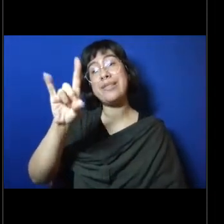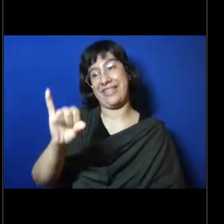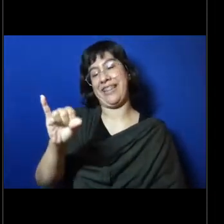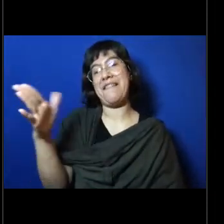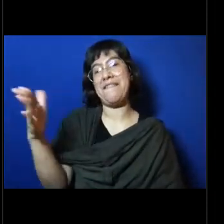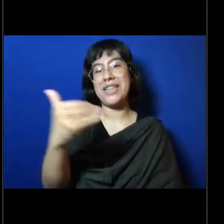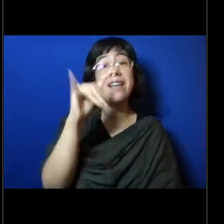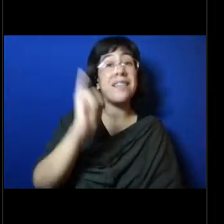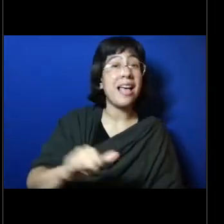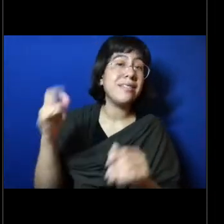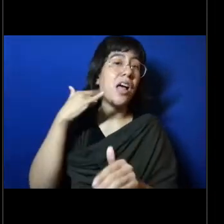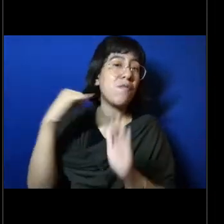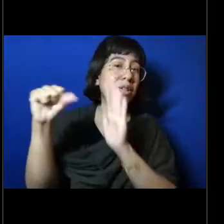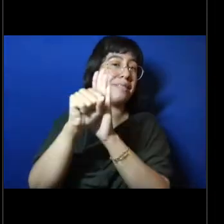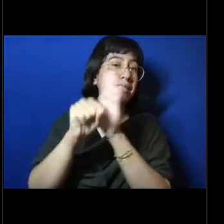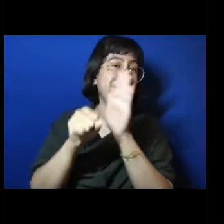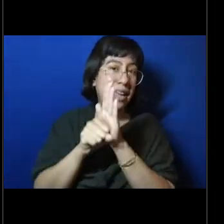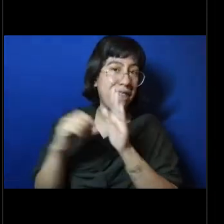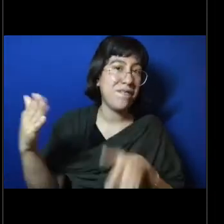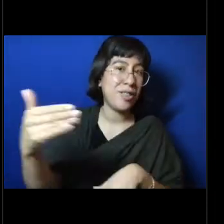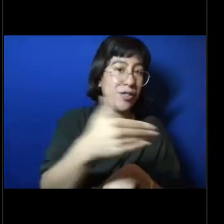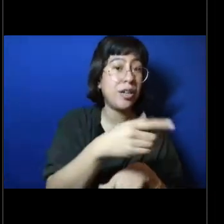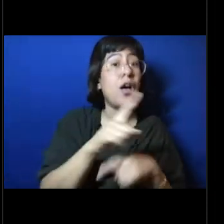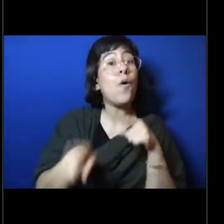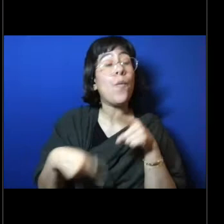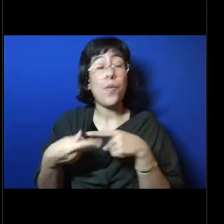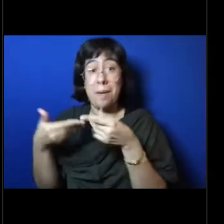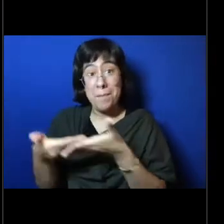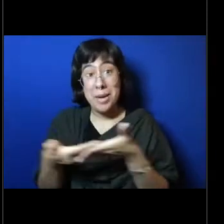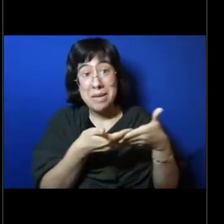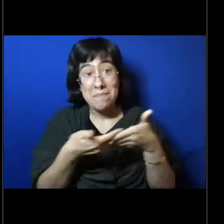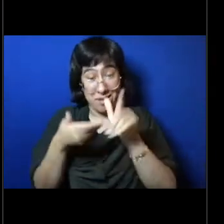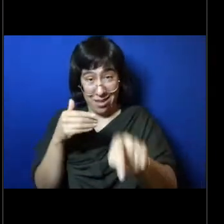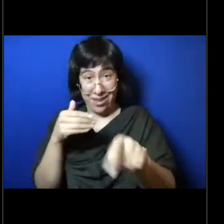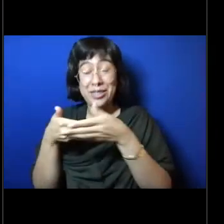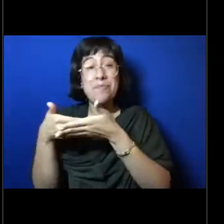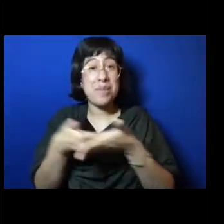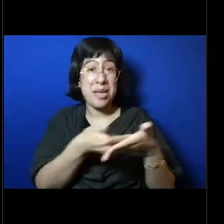And when they are babies this is a baby Garibaldi fish, they are incredibly beautiful